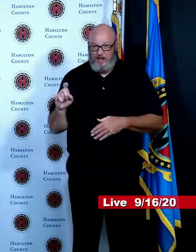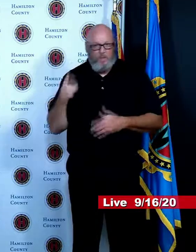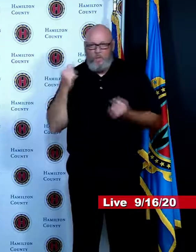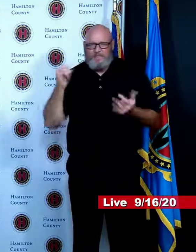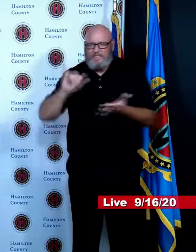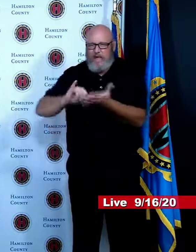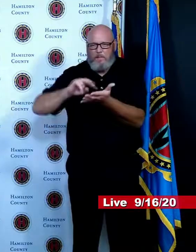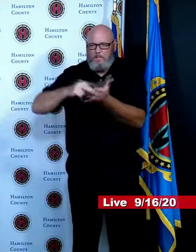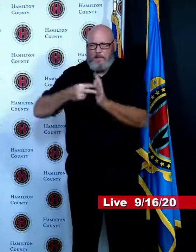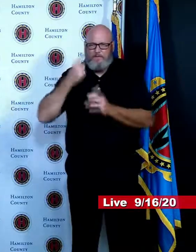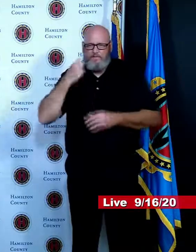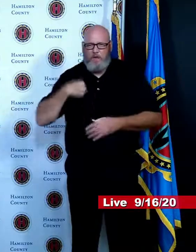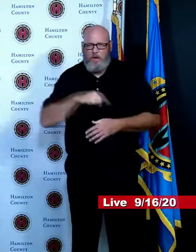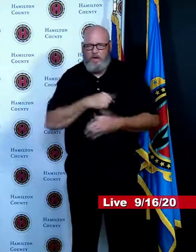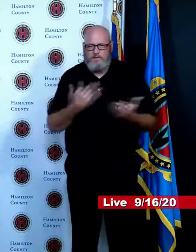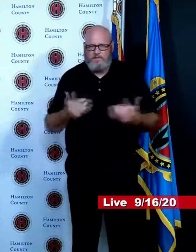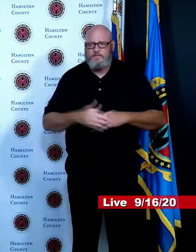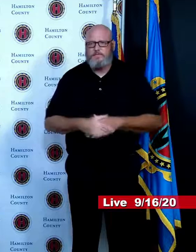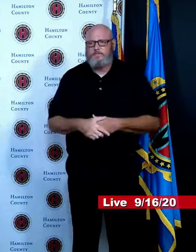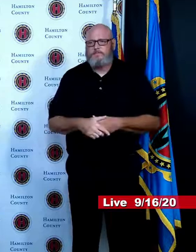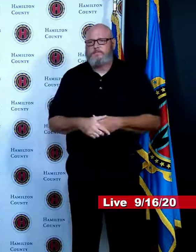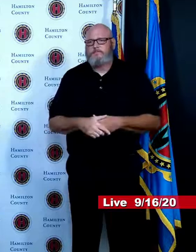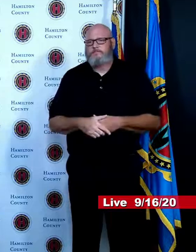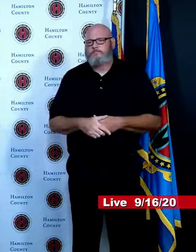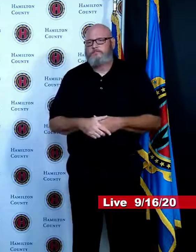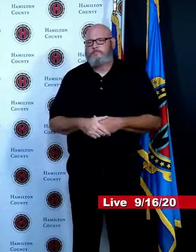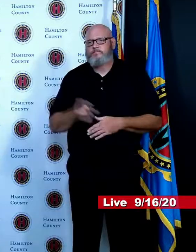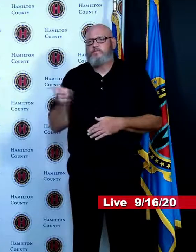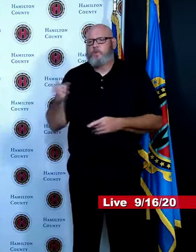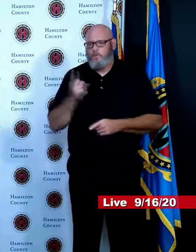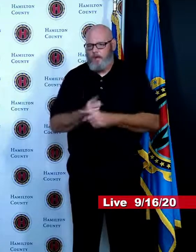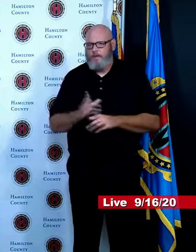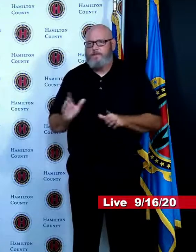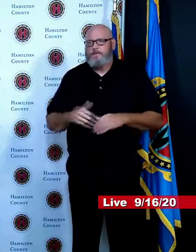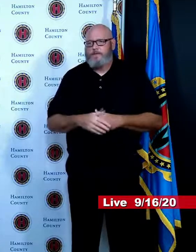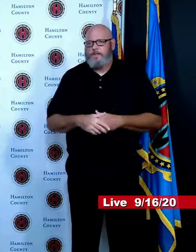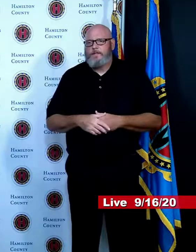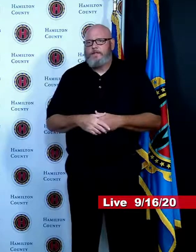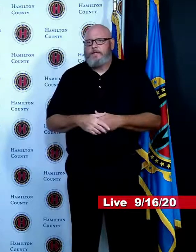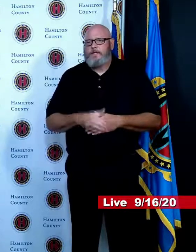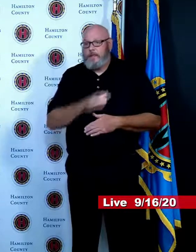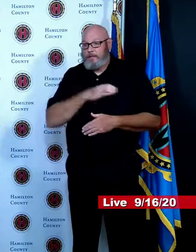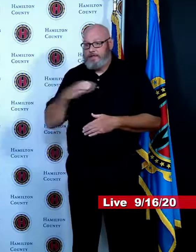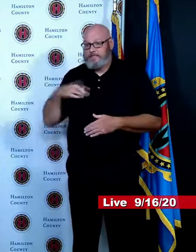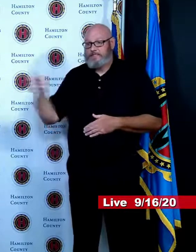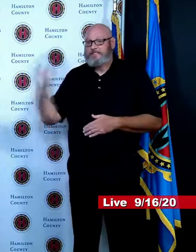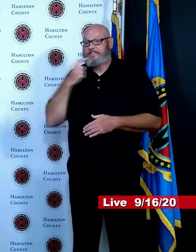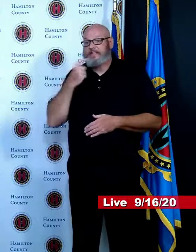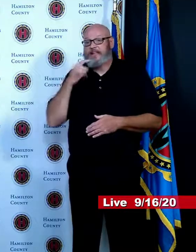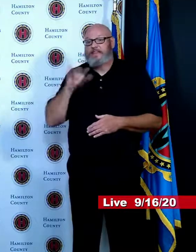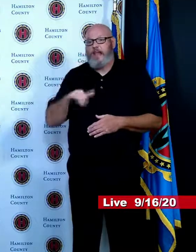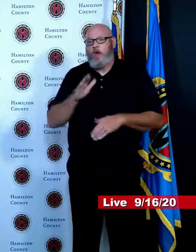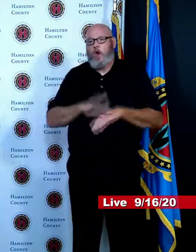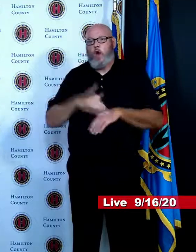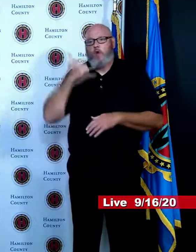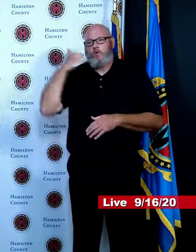and and Greg is actually on a state-wide infant mortality and and so herd immunity is necessity but we will not achieve herd immunity